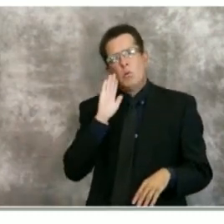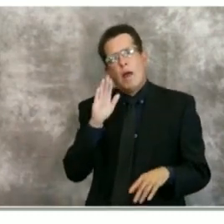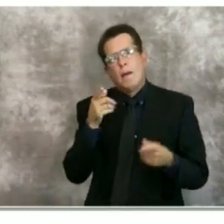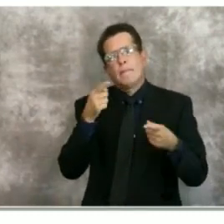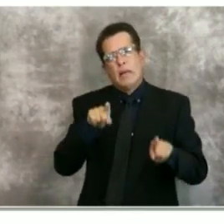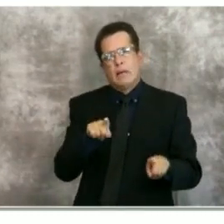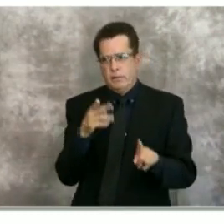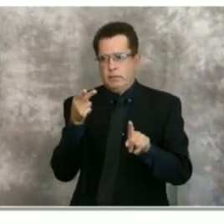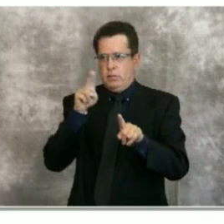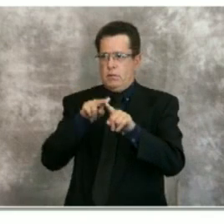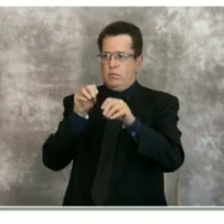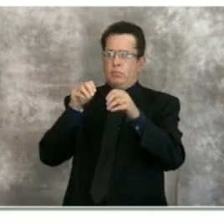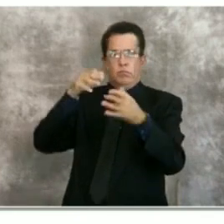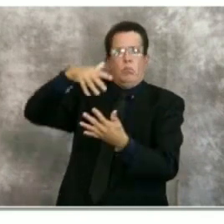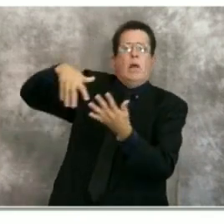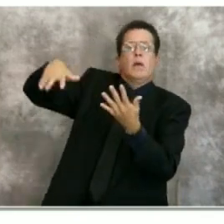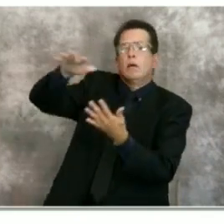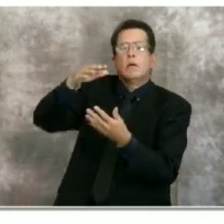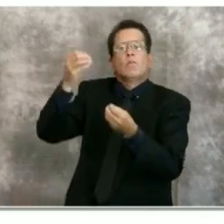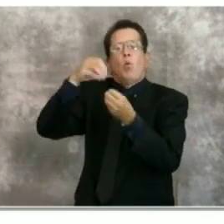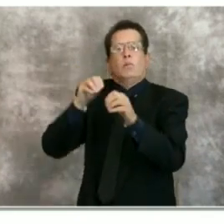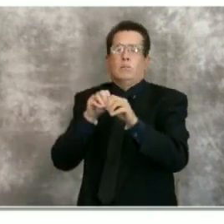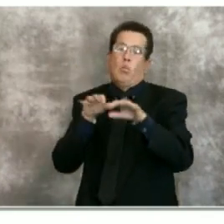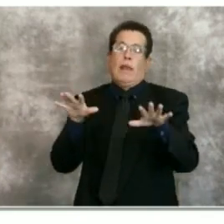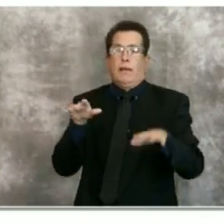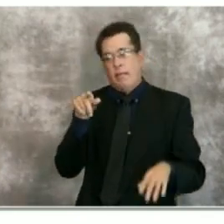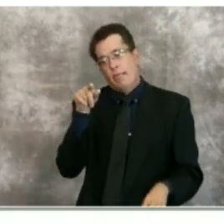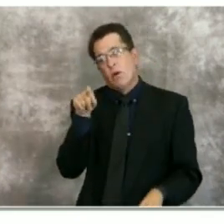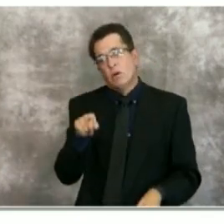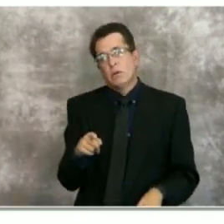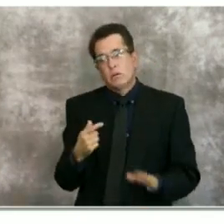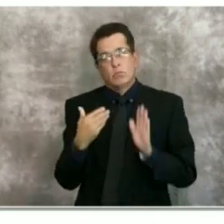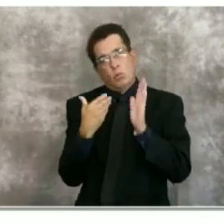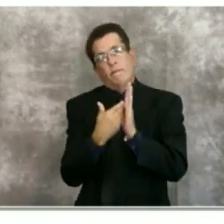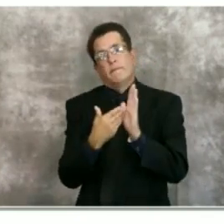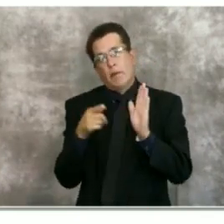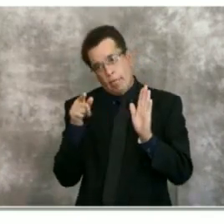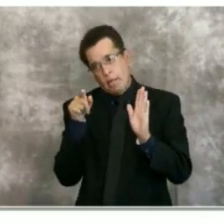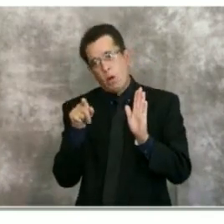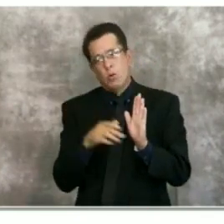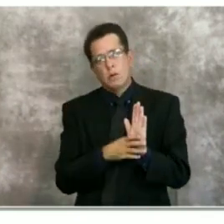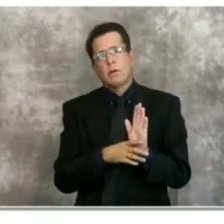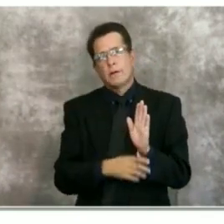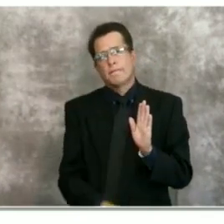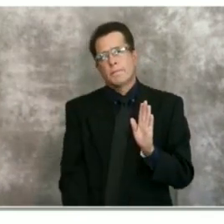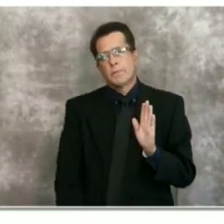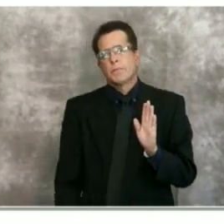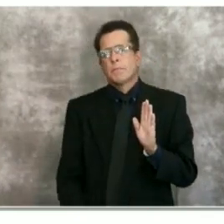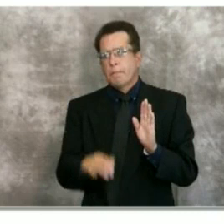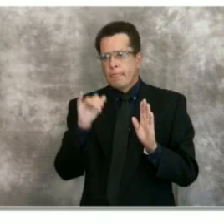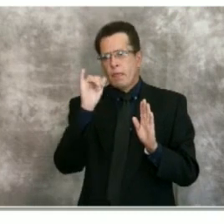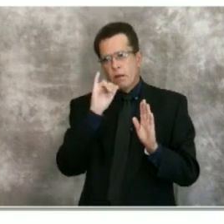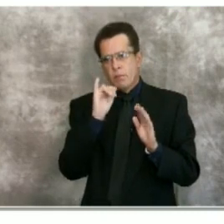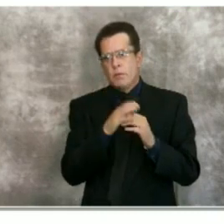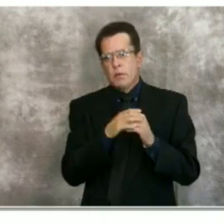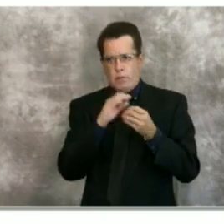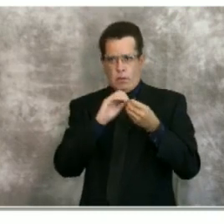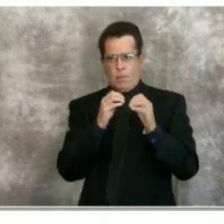THE PERIOD AFTER THAT WAY WE BEGAN TO SEE INCREASED CASES AND WE RECOGNIZE THAT WE WOULD HAVE INCREASED INCREASED A